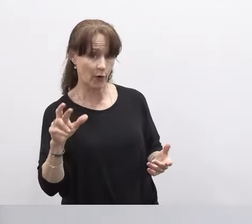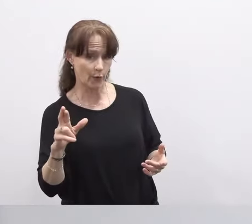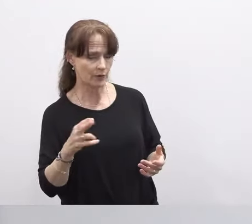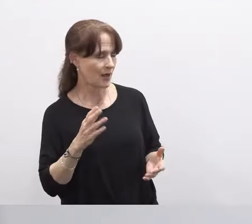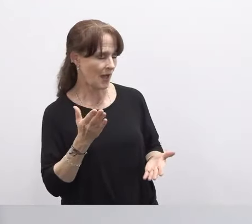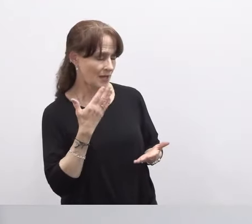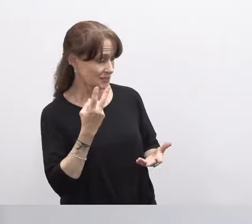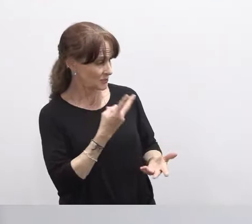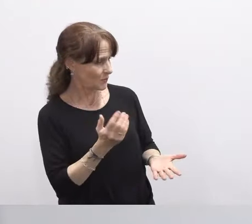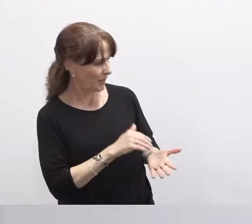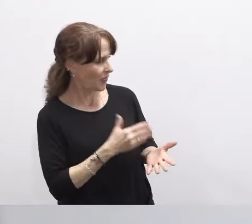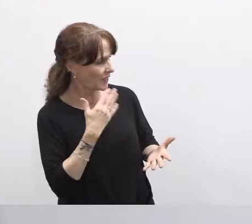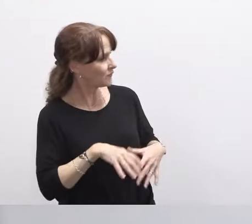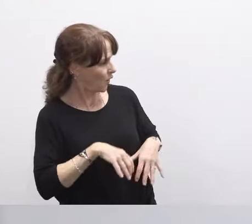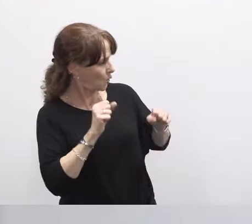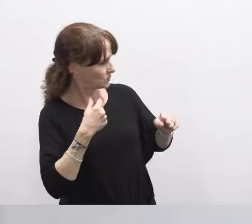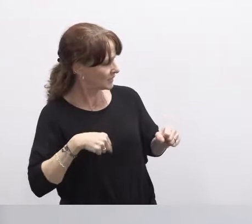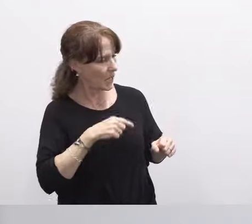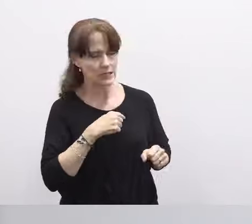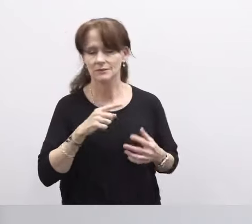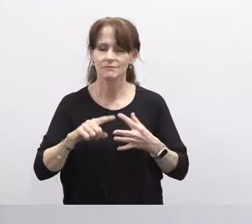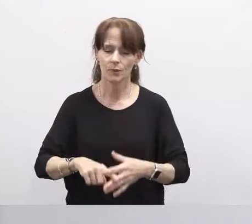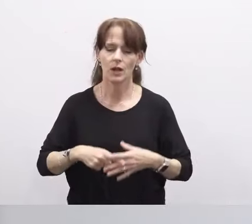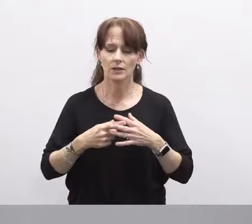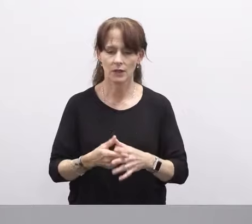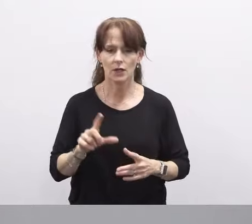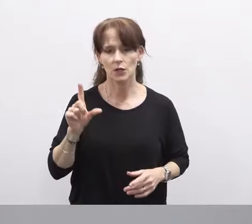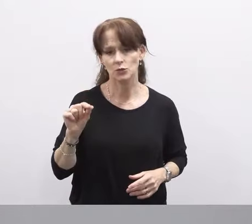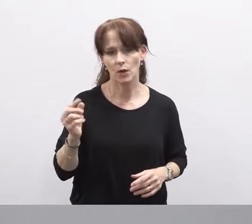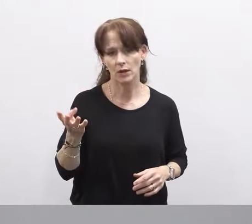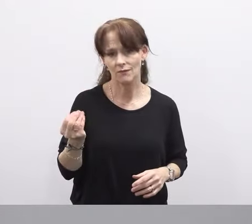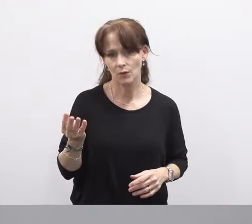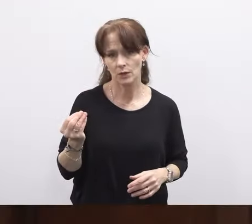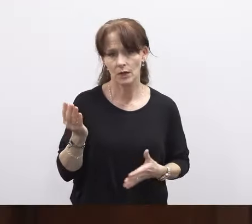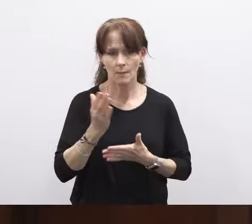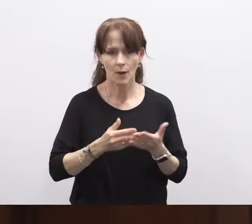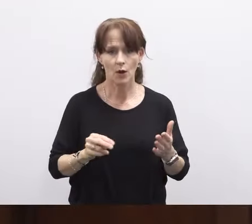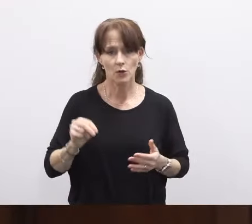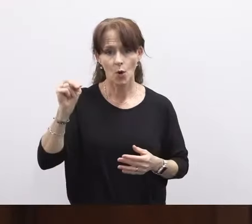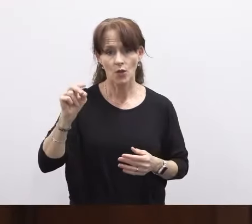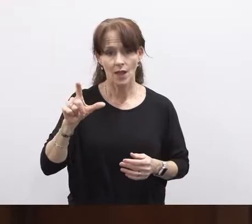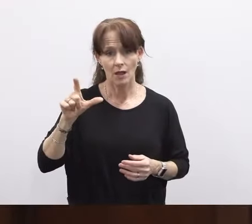I think when I first started on the board in 2014, and I was actually part of the North Long Beach Initiative,